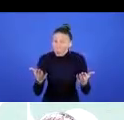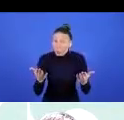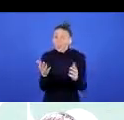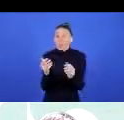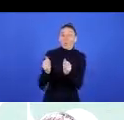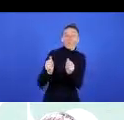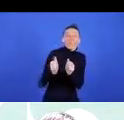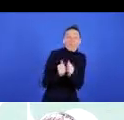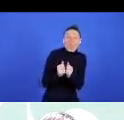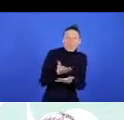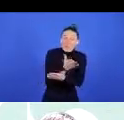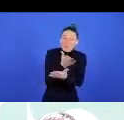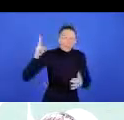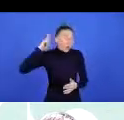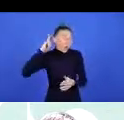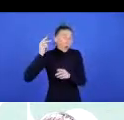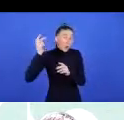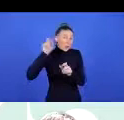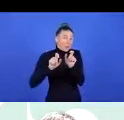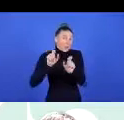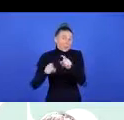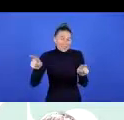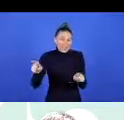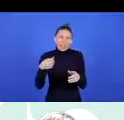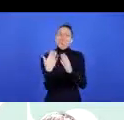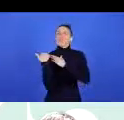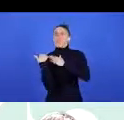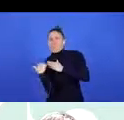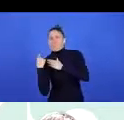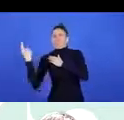ing out. So, my fellow cochlear implant users